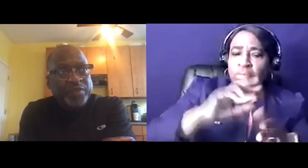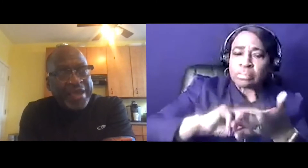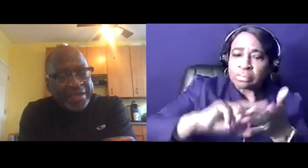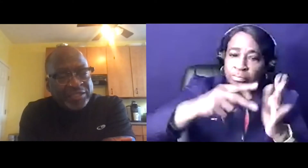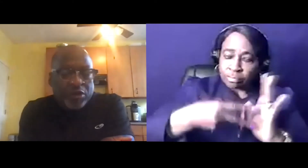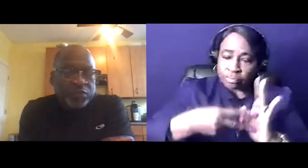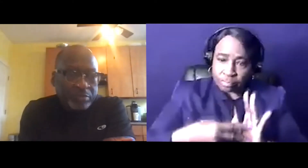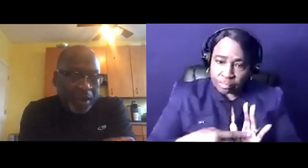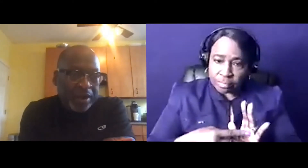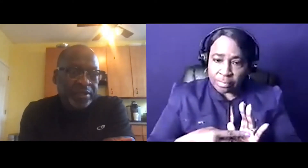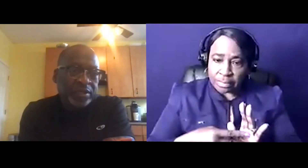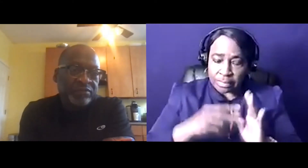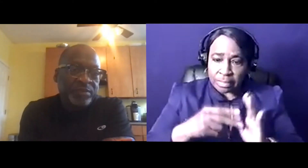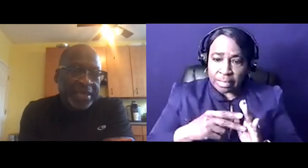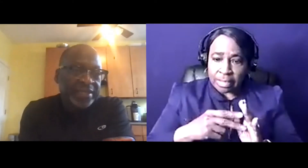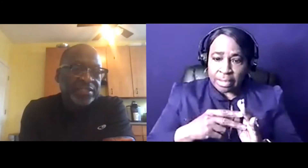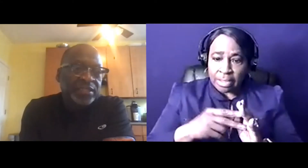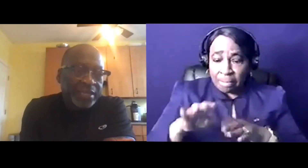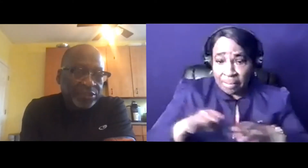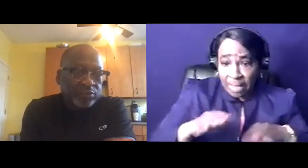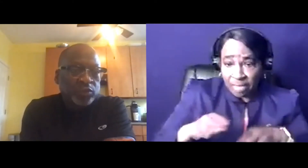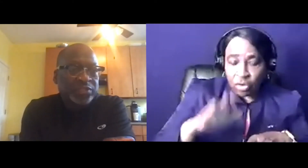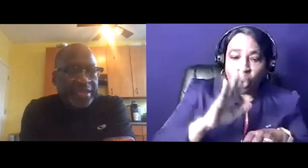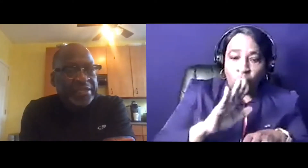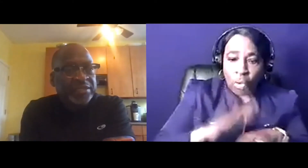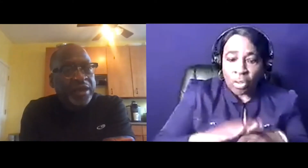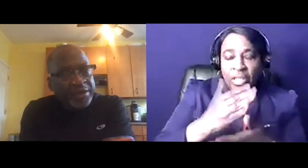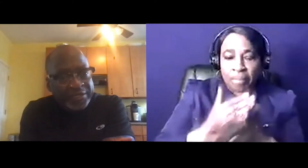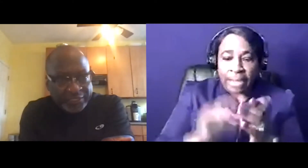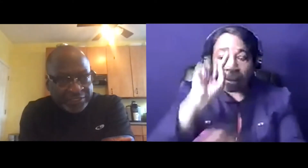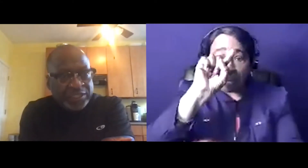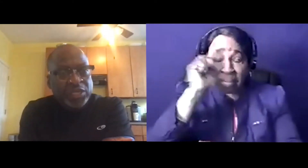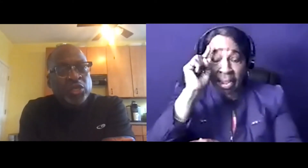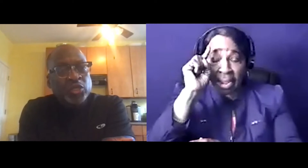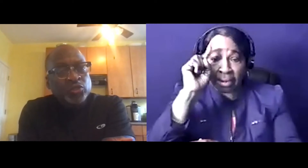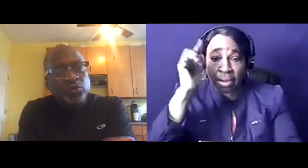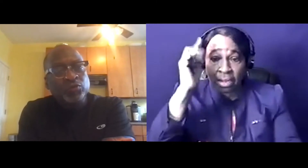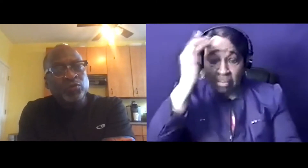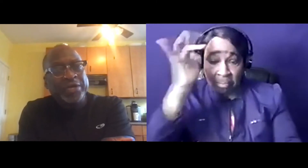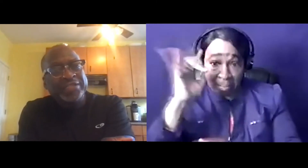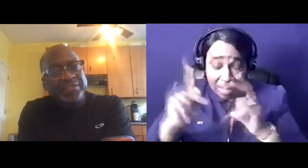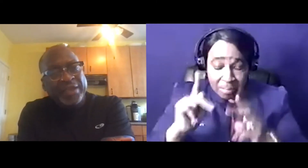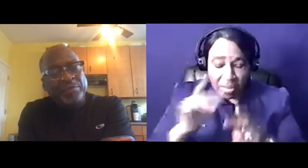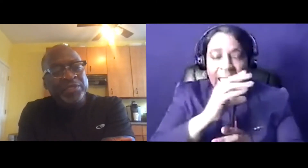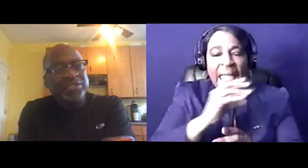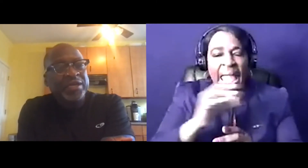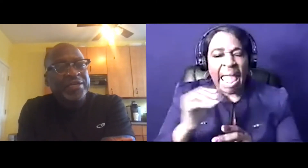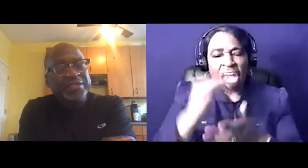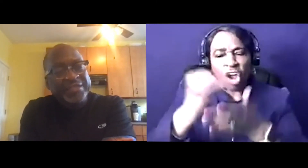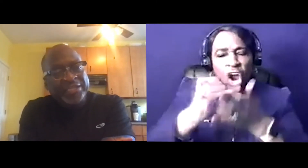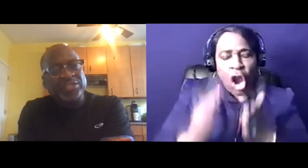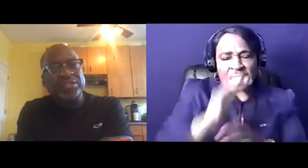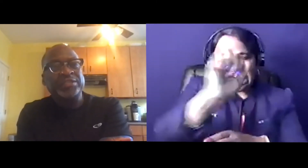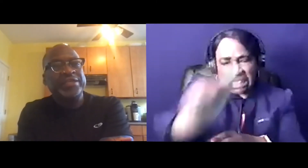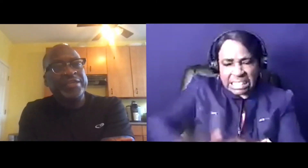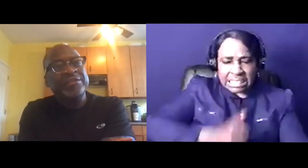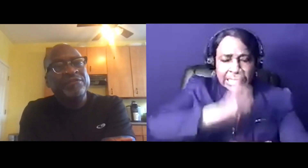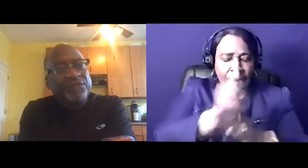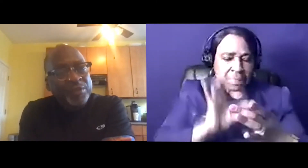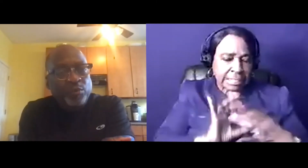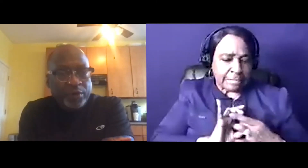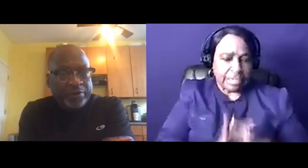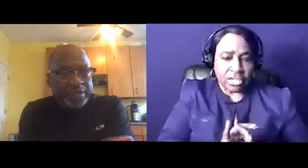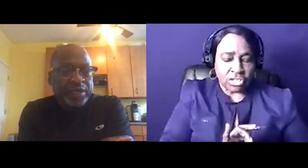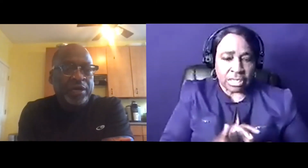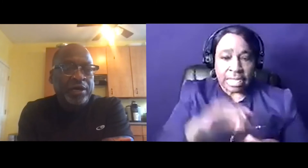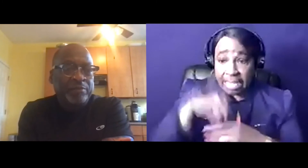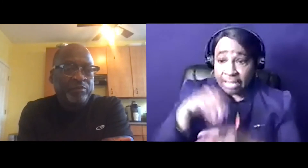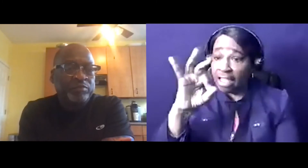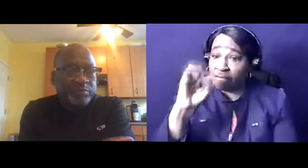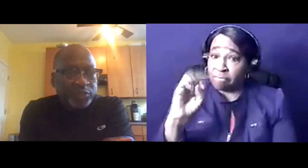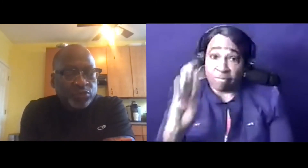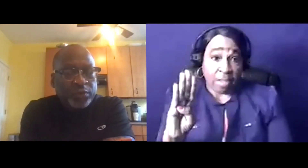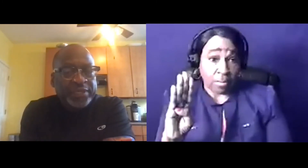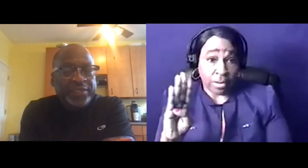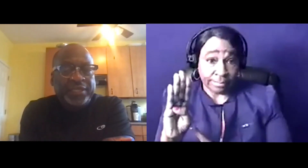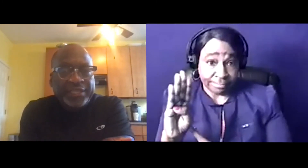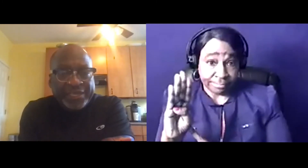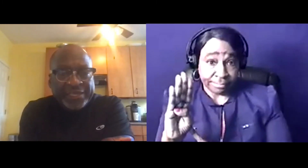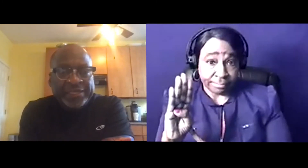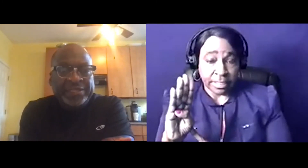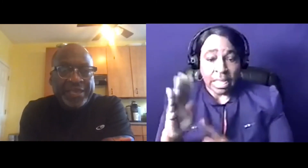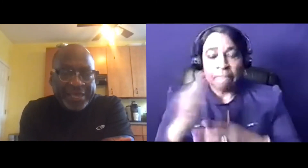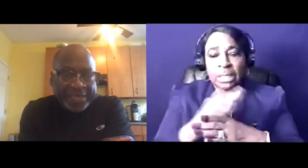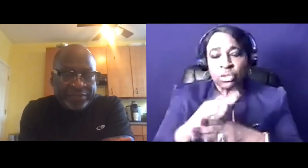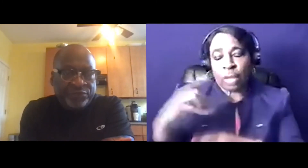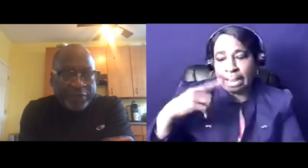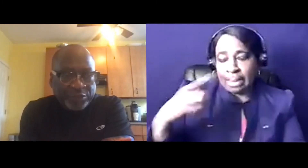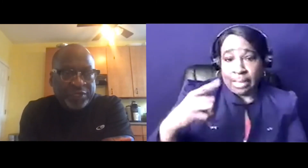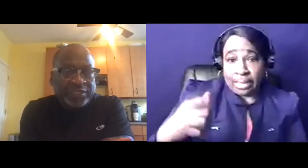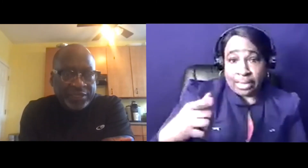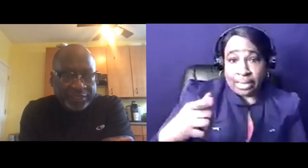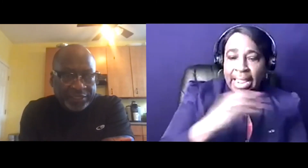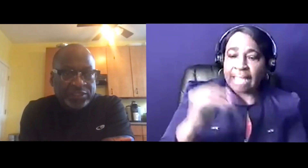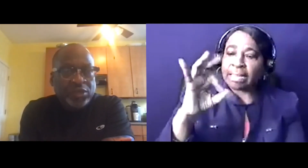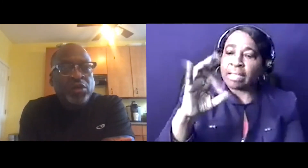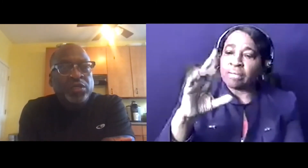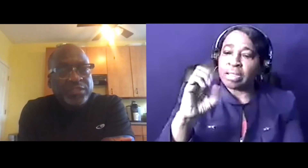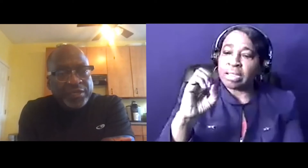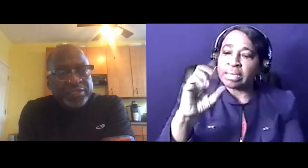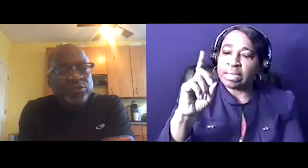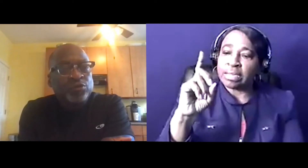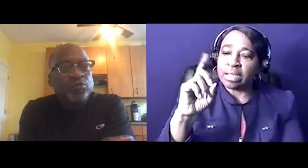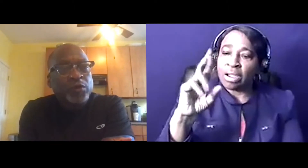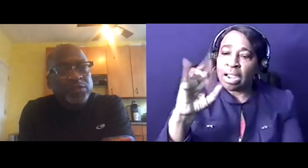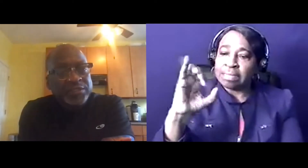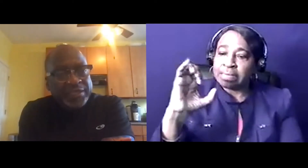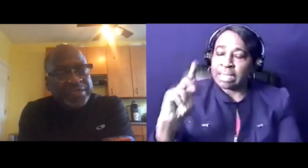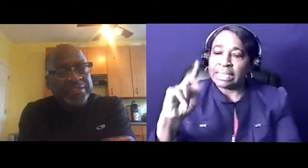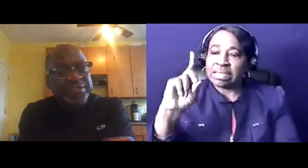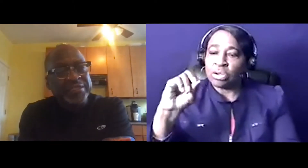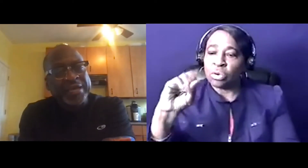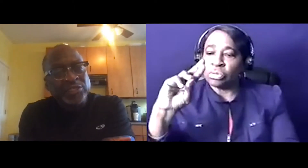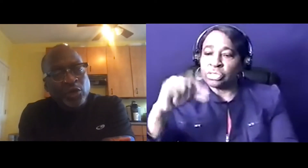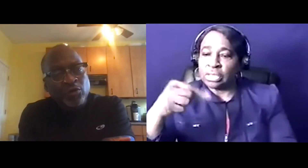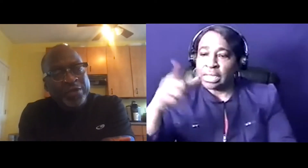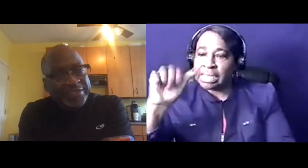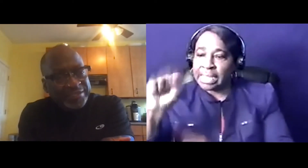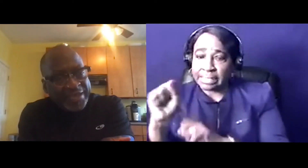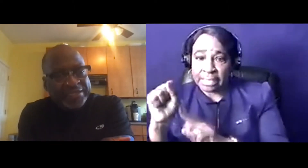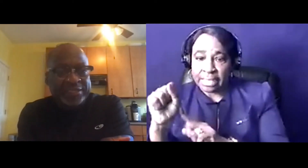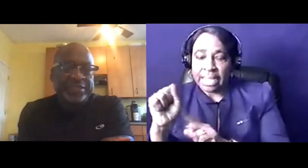act on the part of Black intellectuals and artists to establish a connection in February between Lincoln and Frederick Douglass--Douglass, who said that he did not know exactly